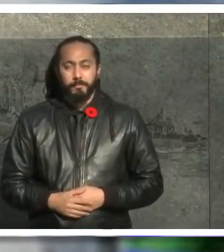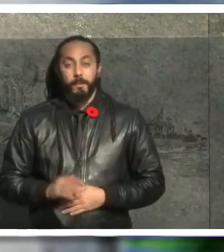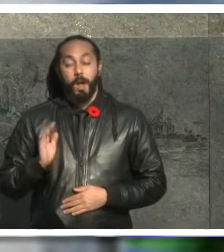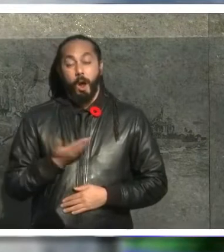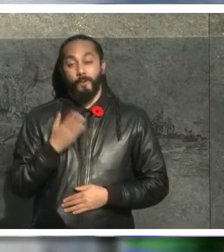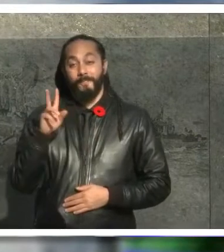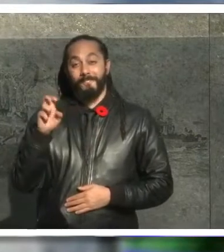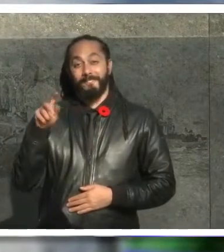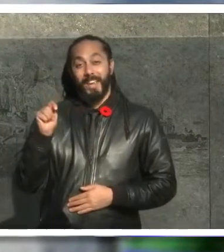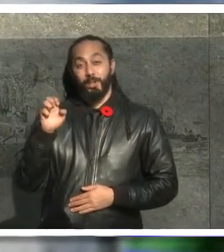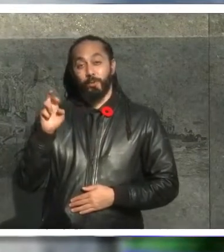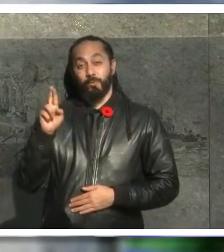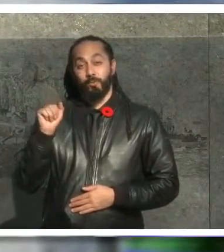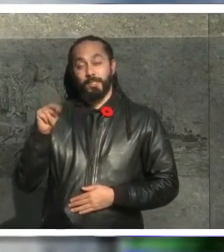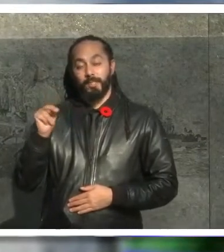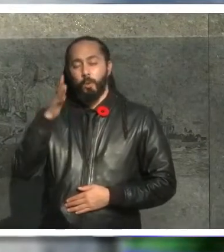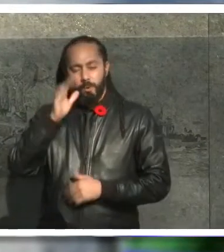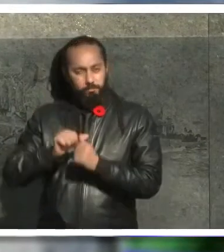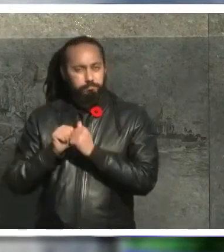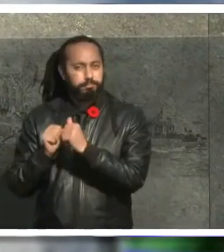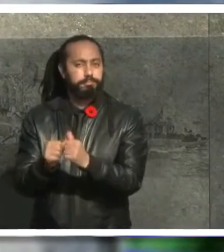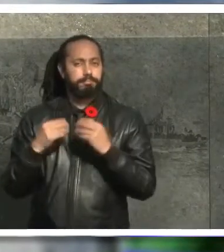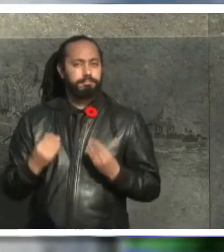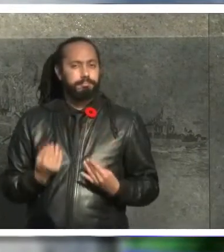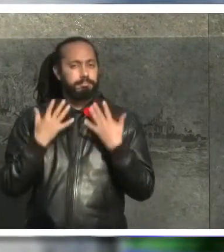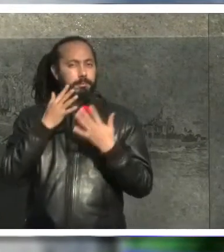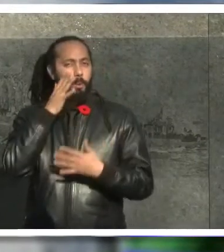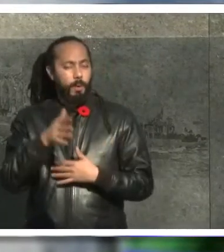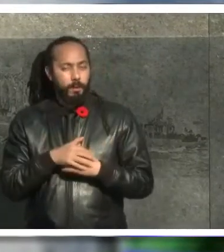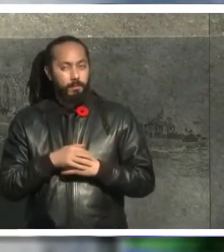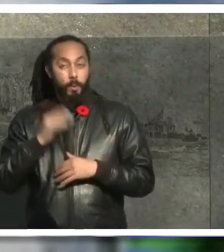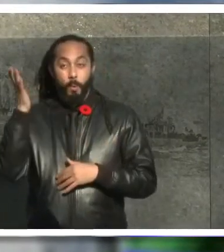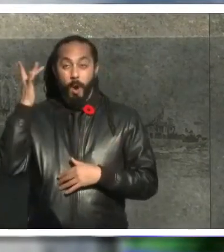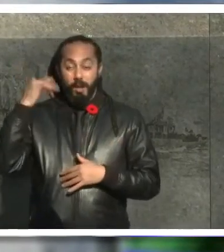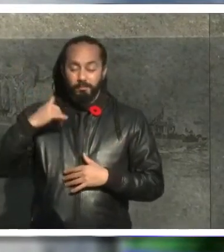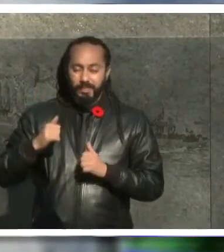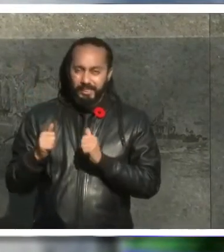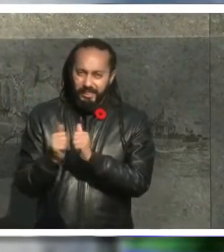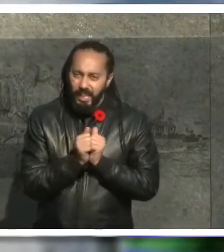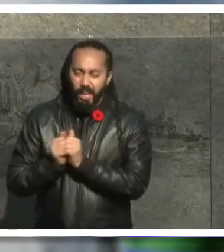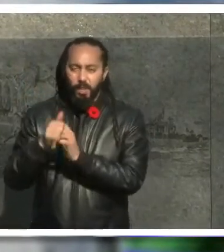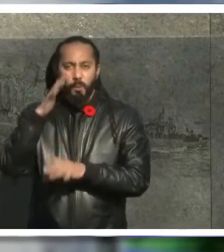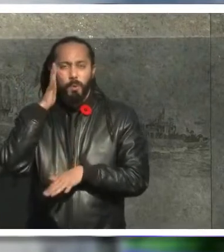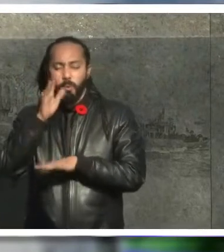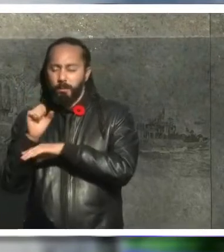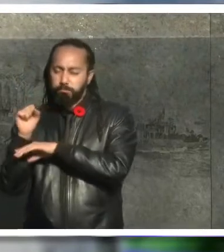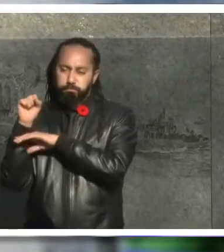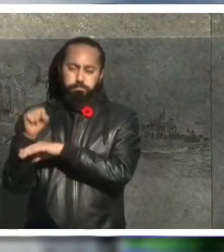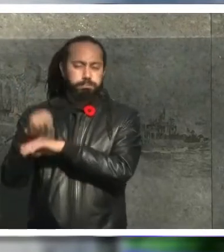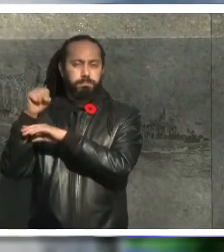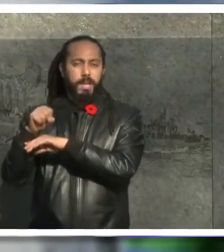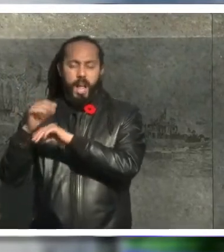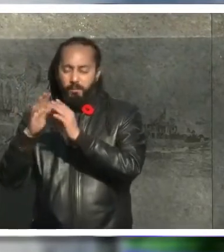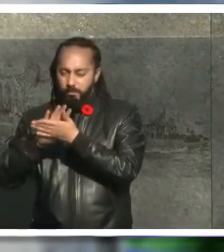to inspire because together we will overcome and build a stronger future together.